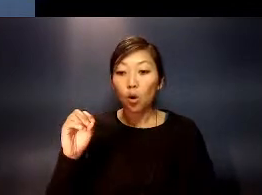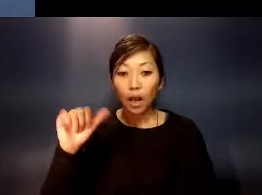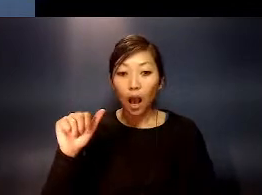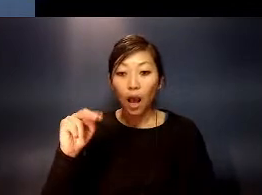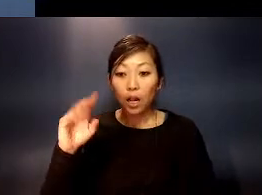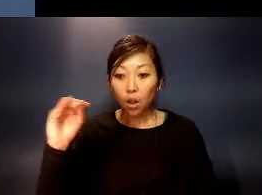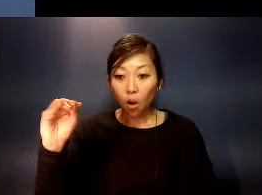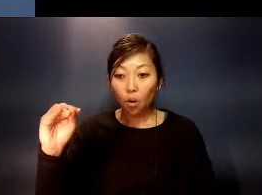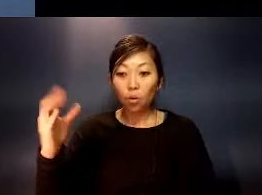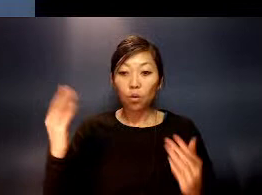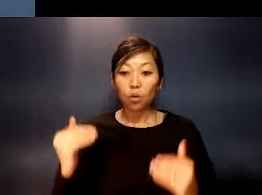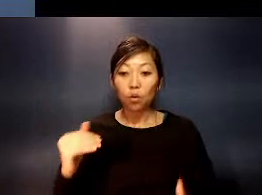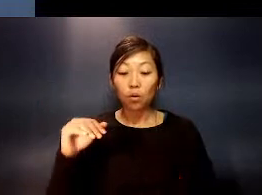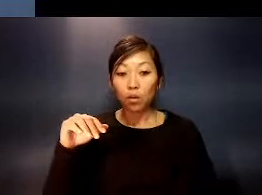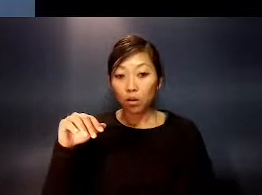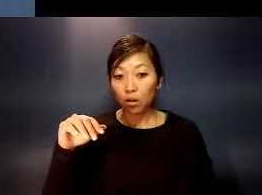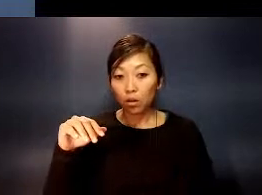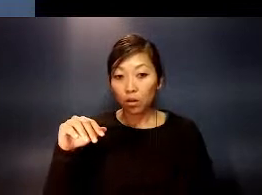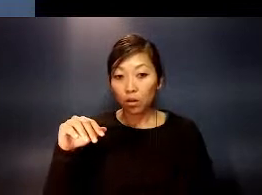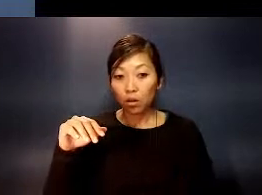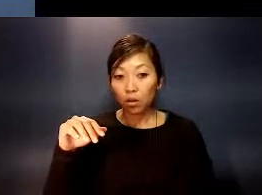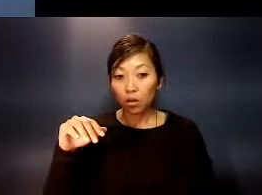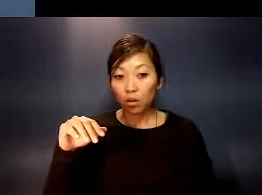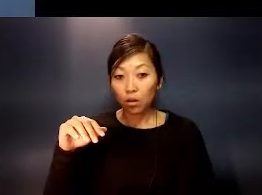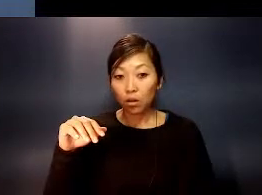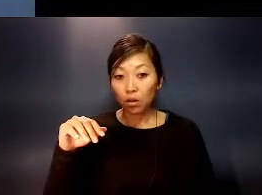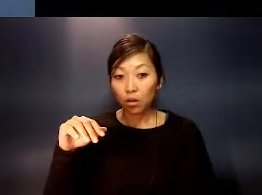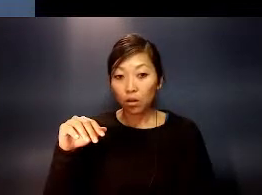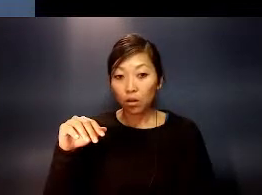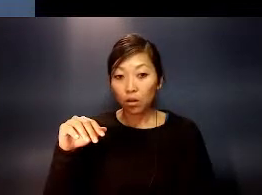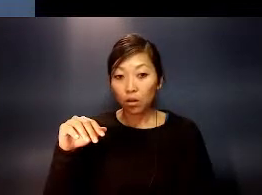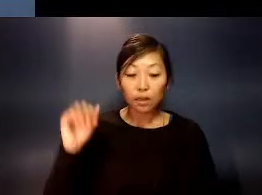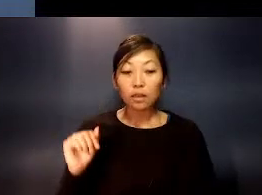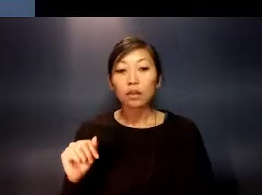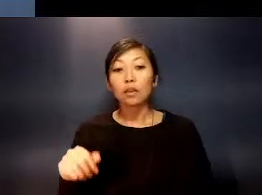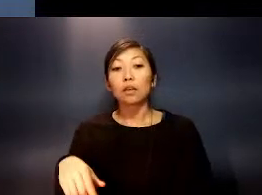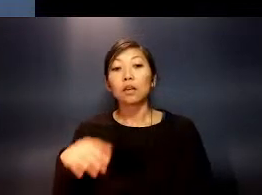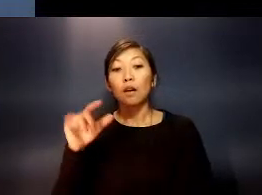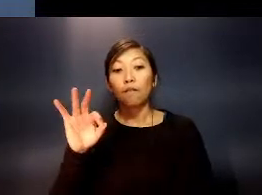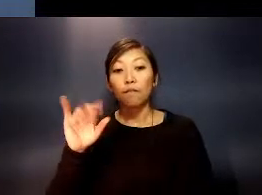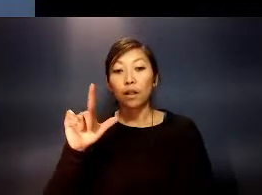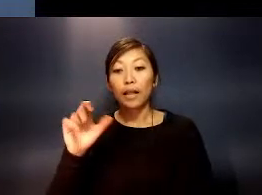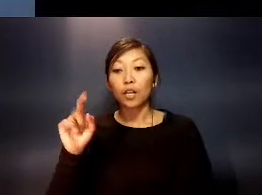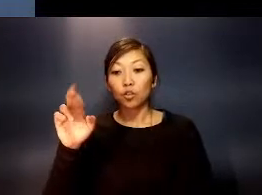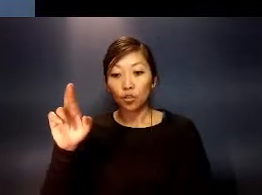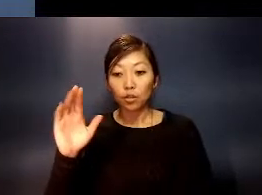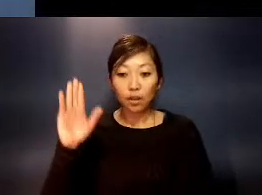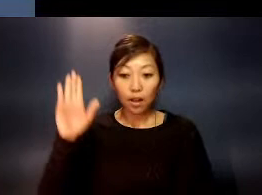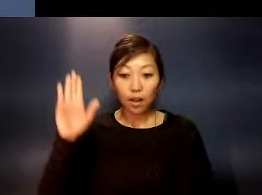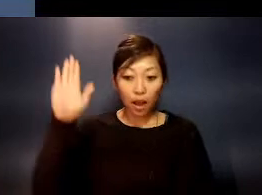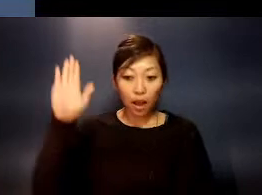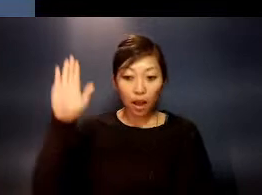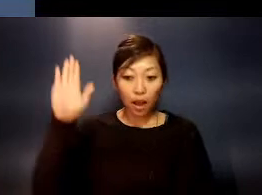≫ COUNCIL MEMBER GOODMAN: AYE. ≫ Clerk: COUNCIL MEMBER JOHNSON. ≫ COUNCIL MEMBER JOHNSON: AYE. ≫ Clerk: VICE PRESIDENT JENKINS. ≫ COUNCIL VICE PRESIDENT JENKINS: AYE.